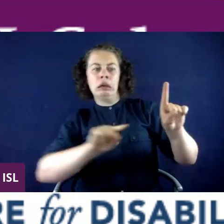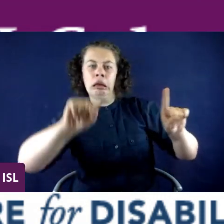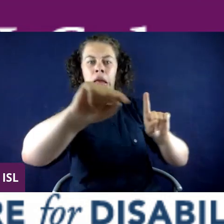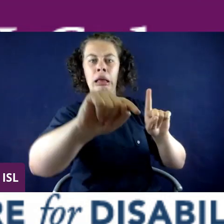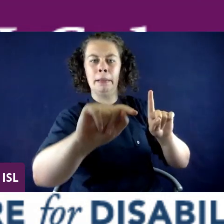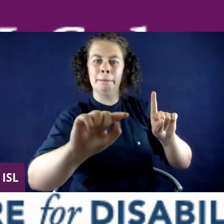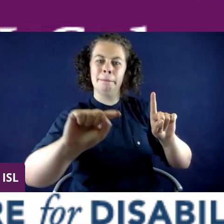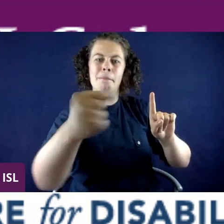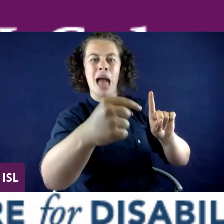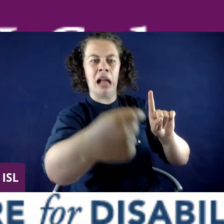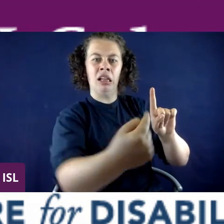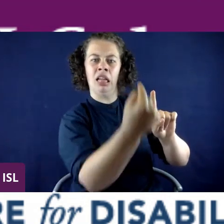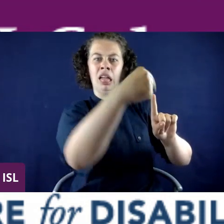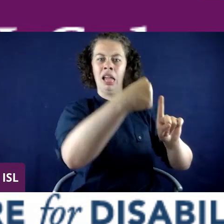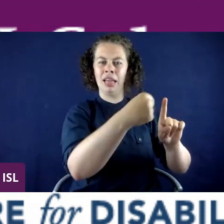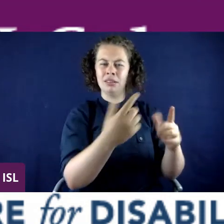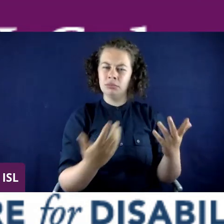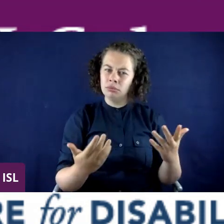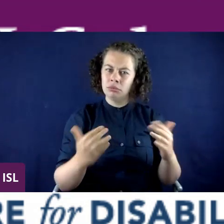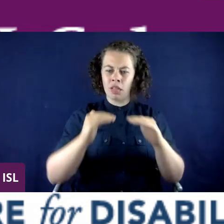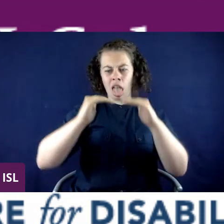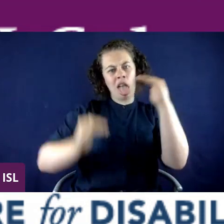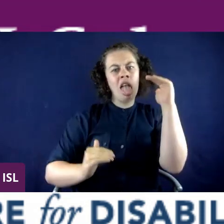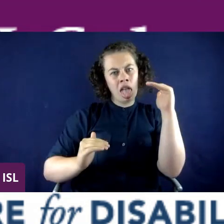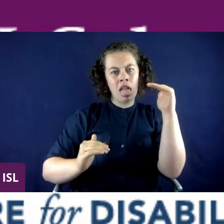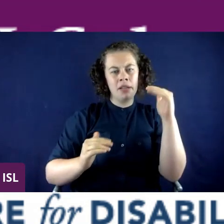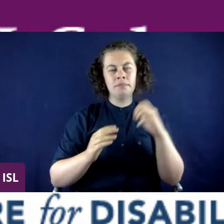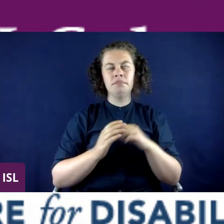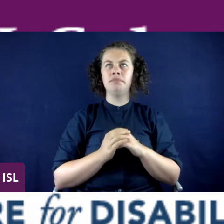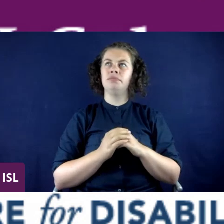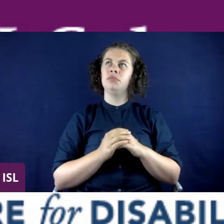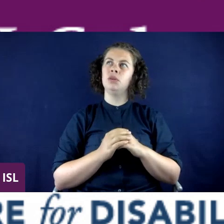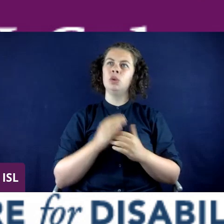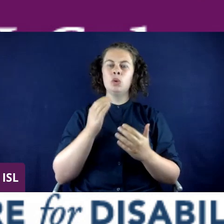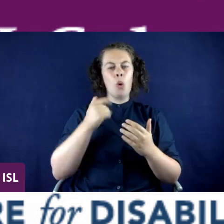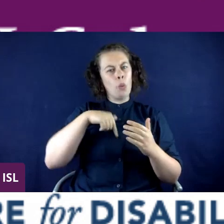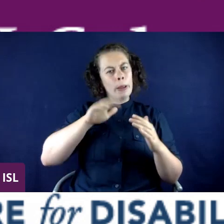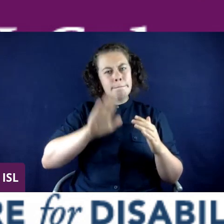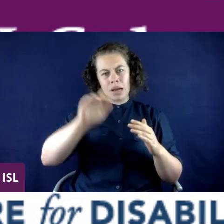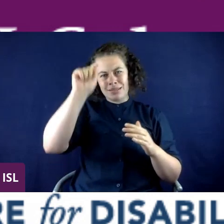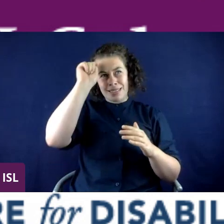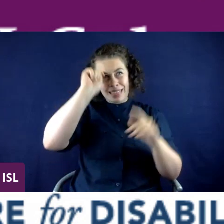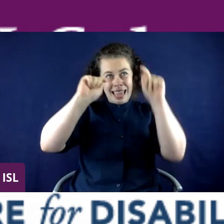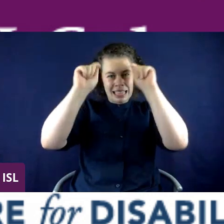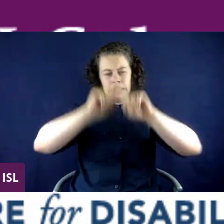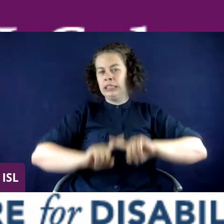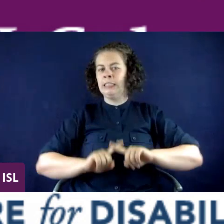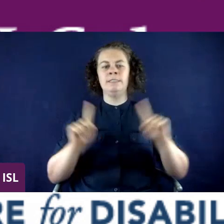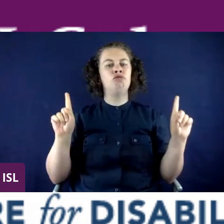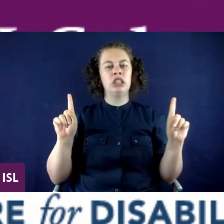It is a way to reconfigure the thinking. Had we not just see this is something we legally